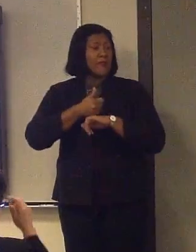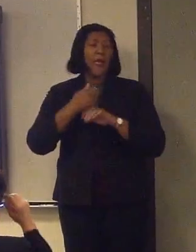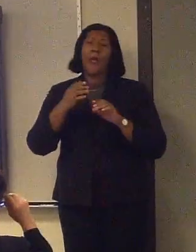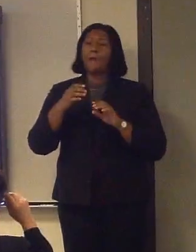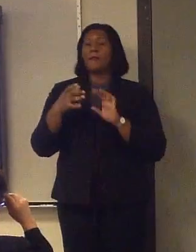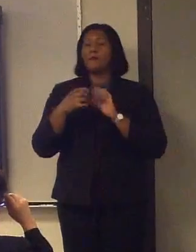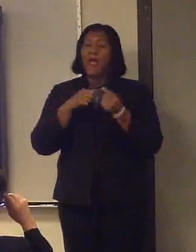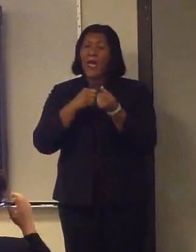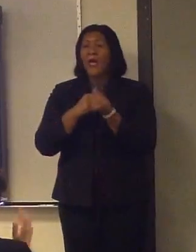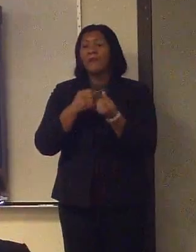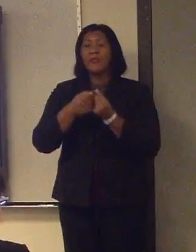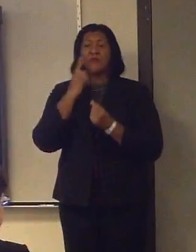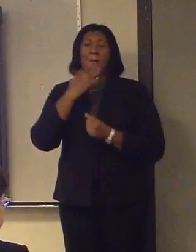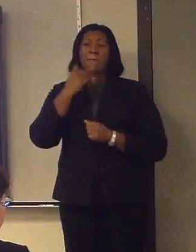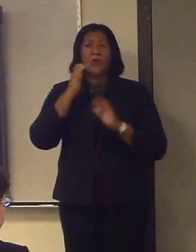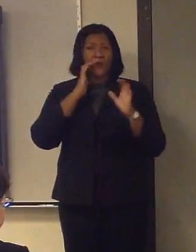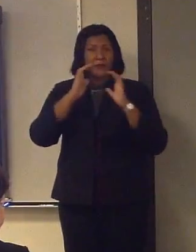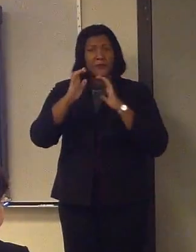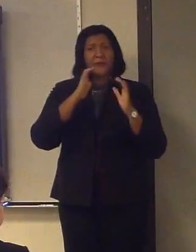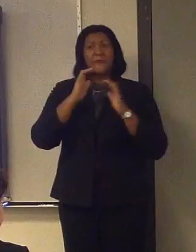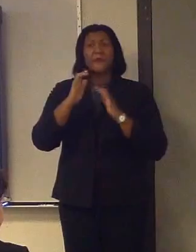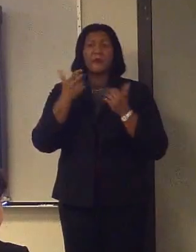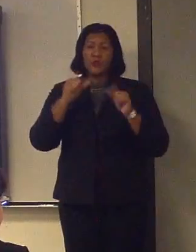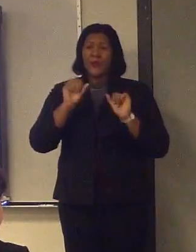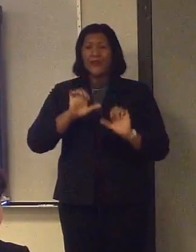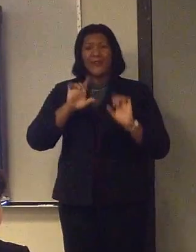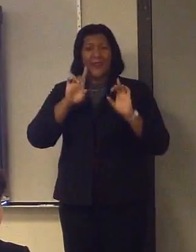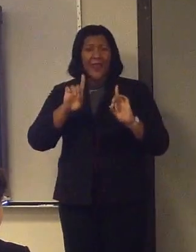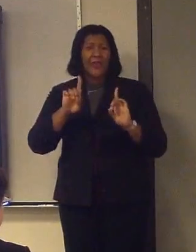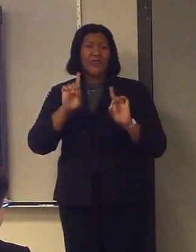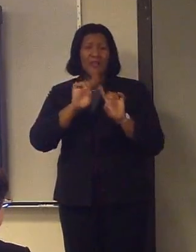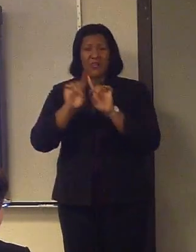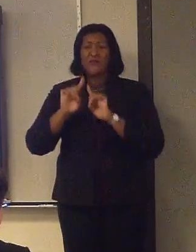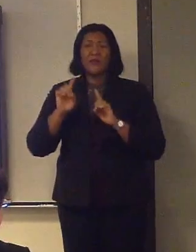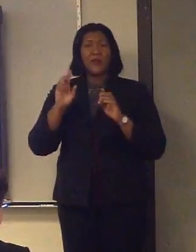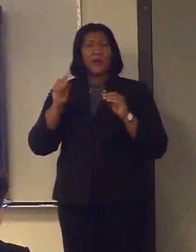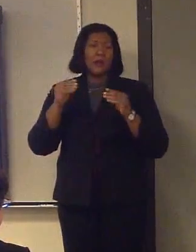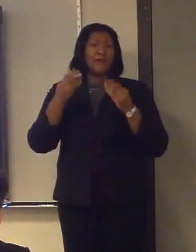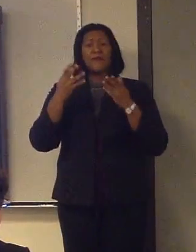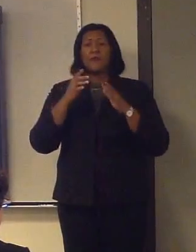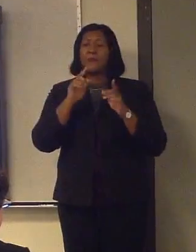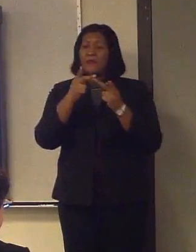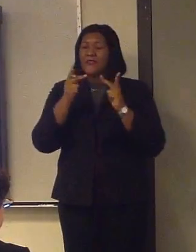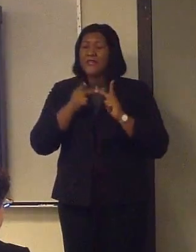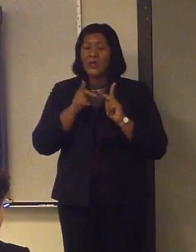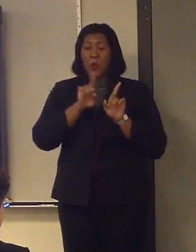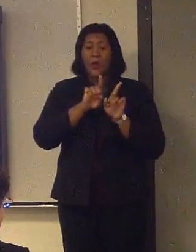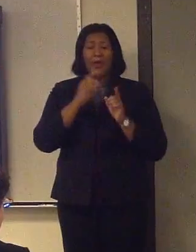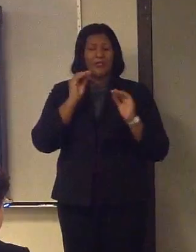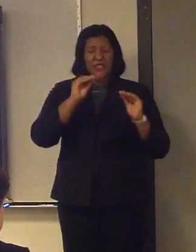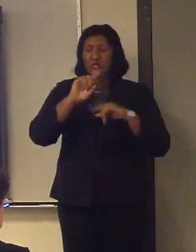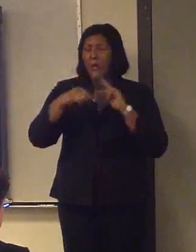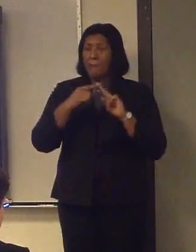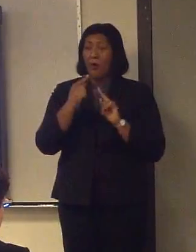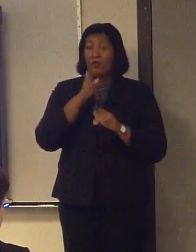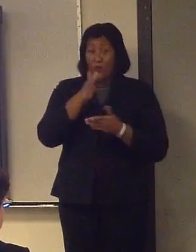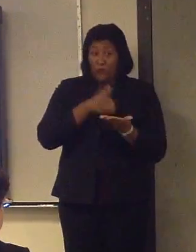ABC, to educate facilities and consumers on their rights and legal obligations.